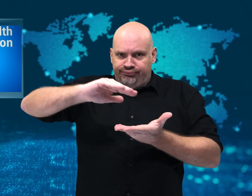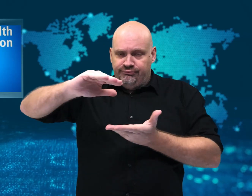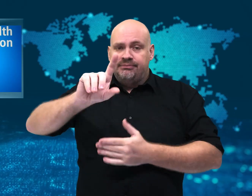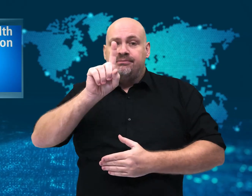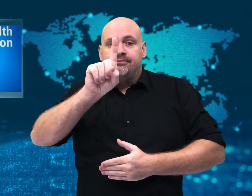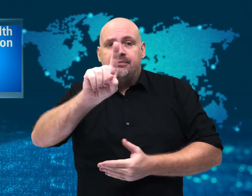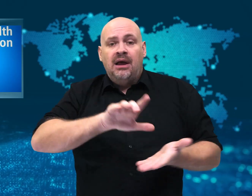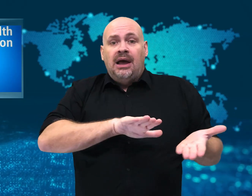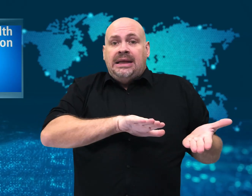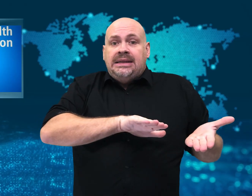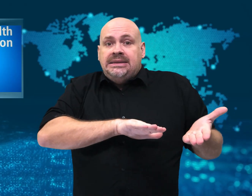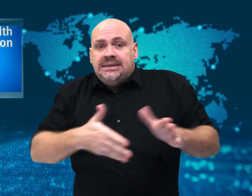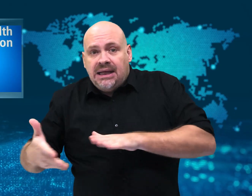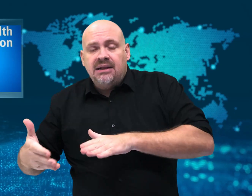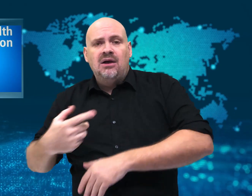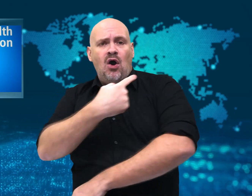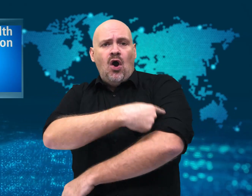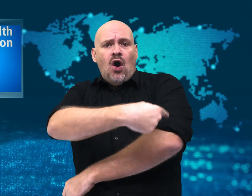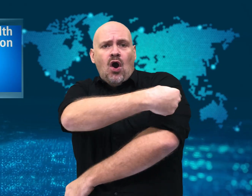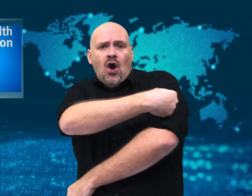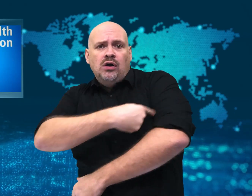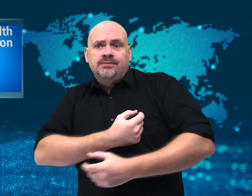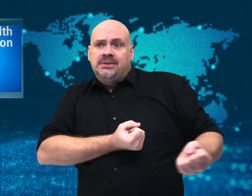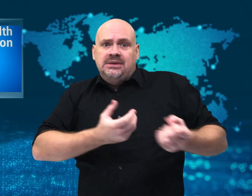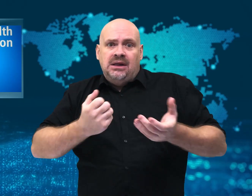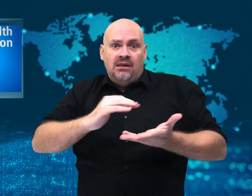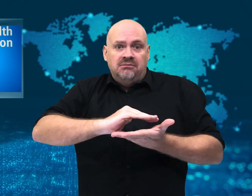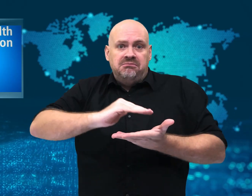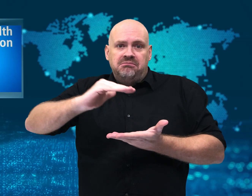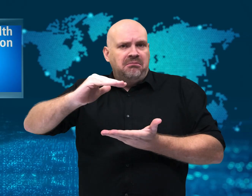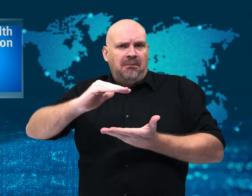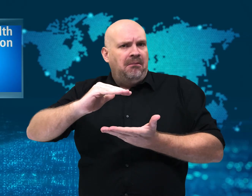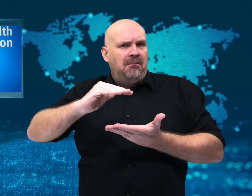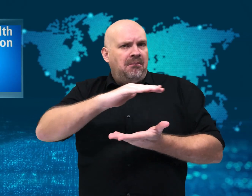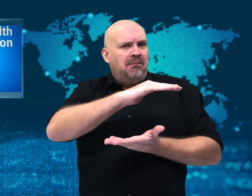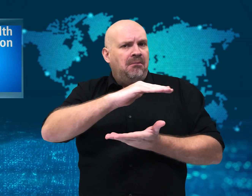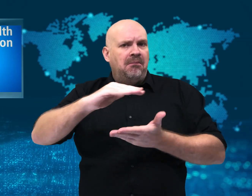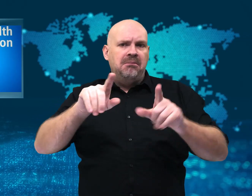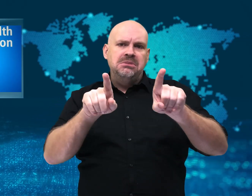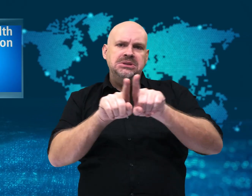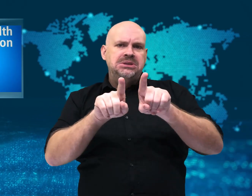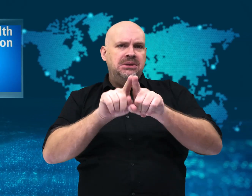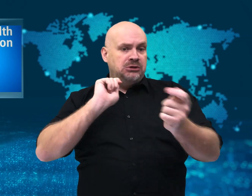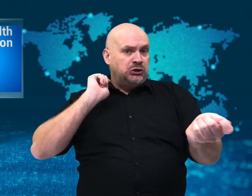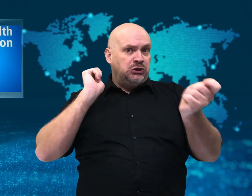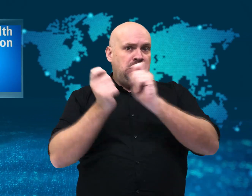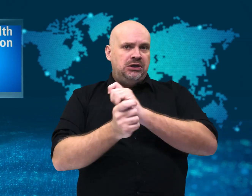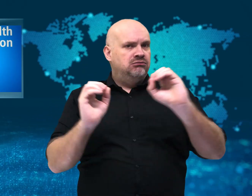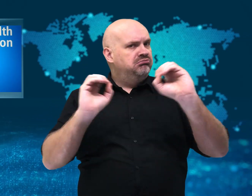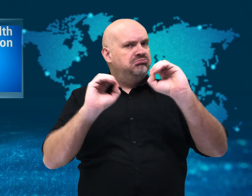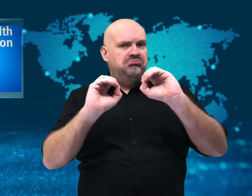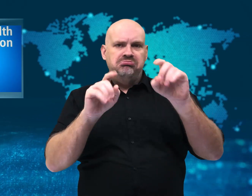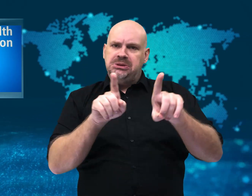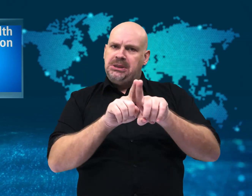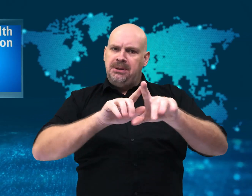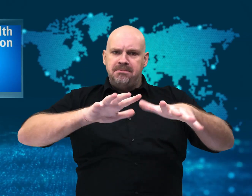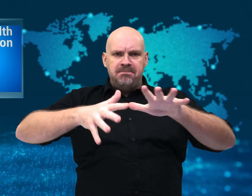but no significant change in deaths and hospitalizations.